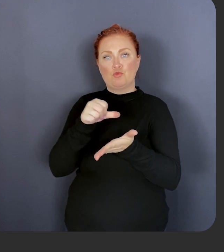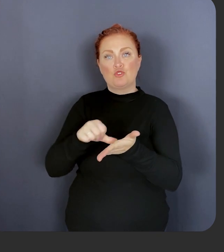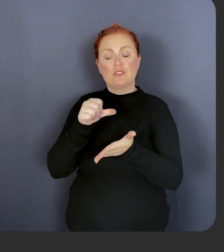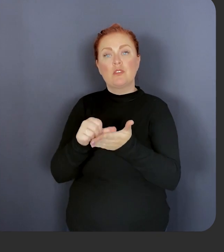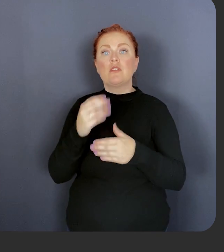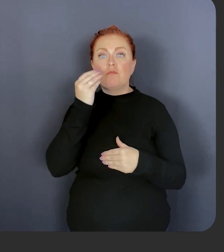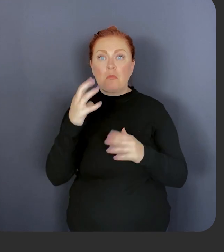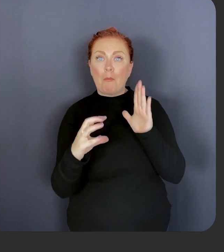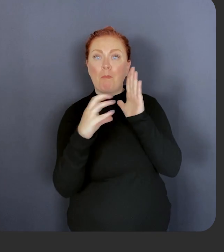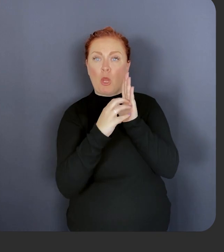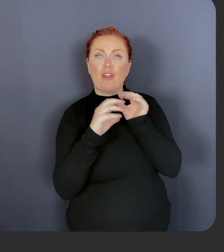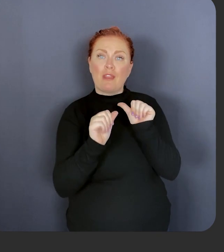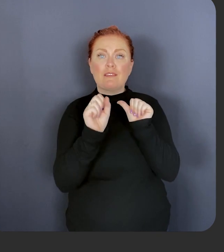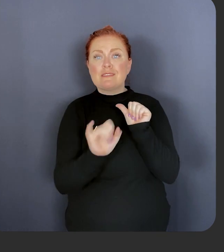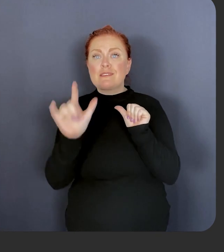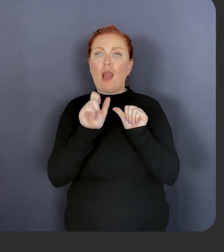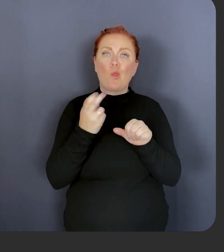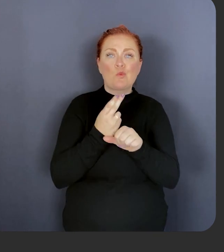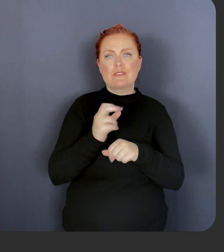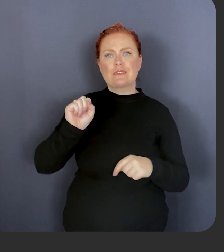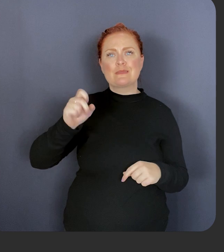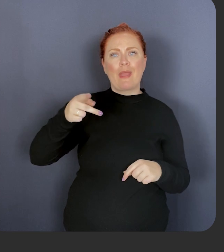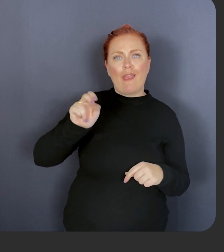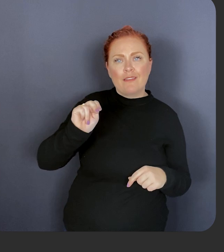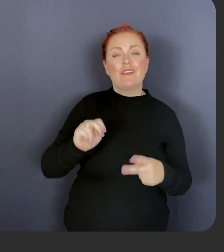While a paragraph can be styled as a span or a div